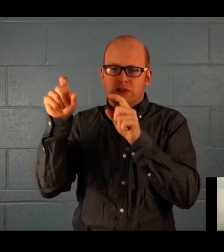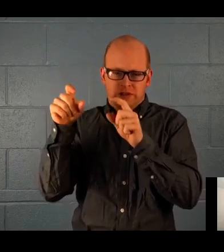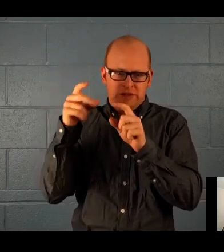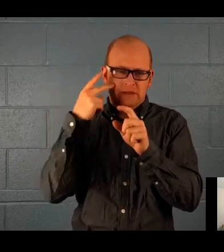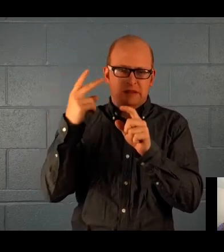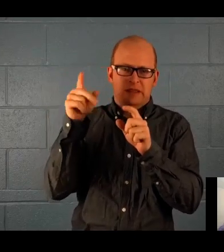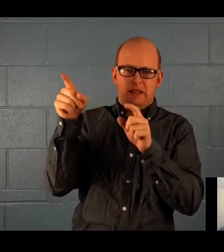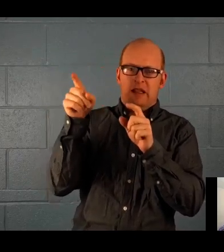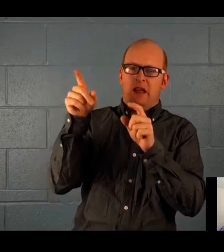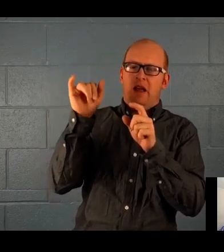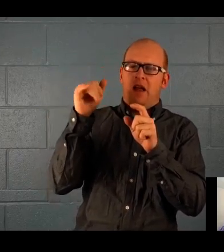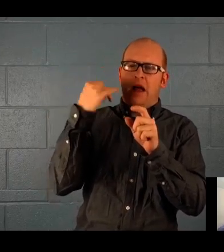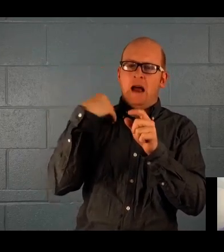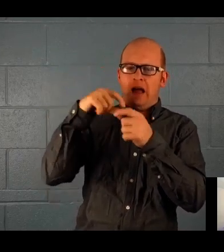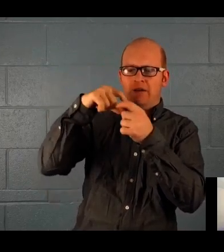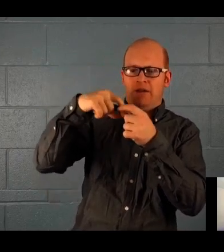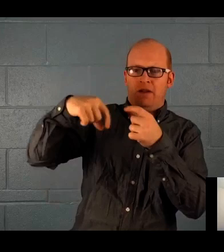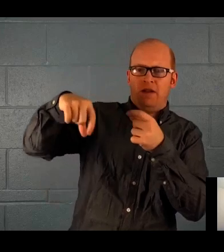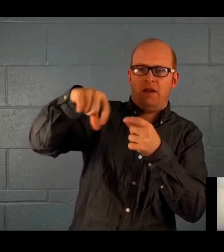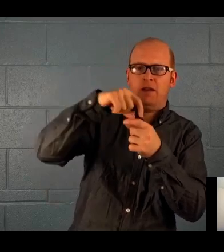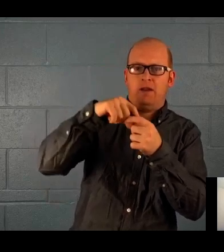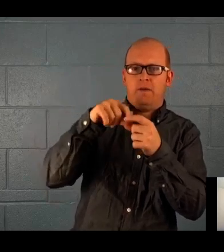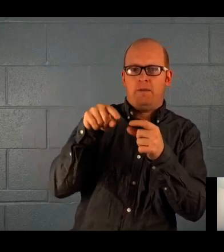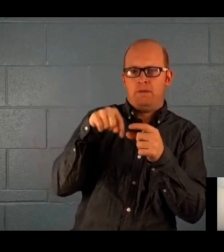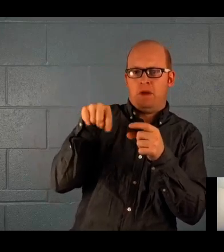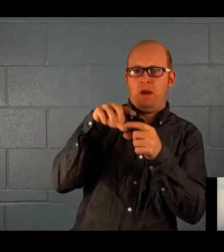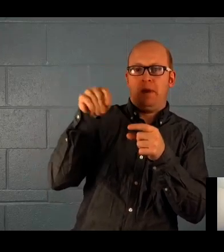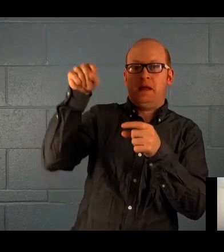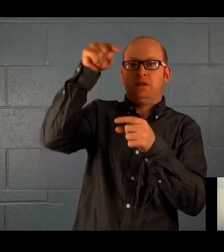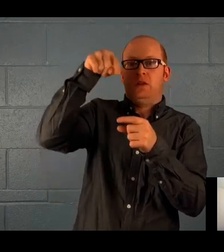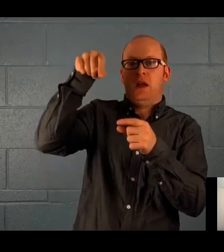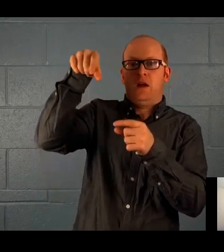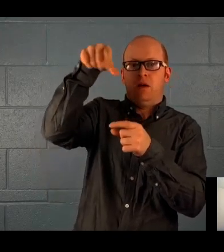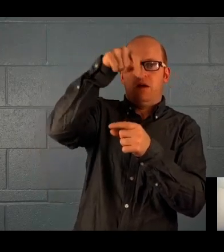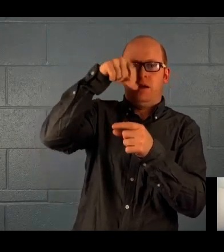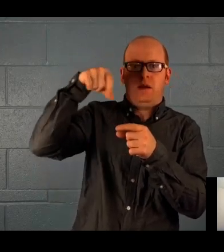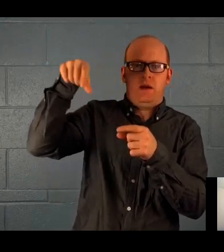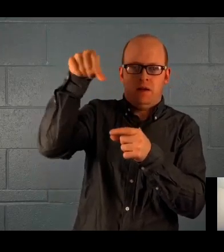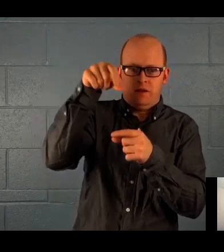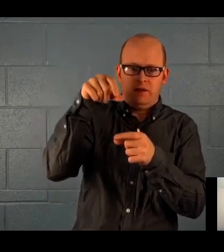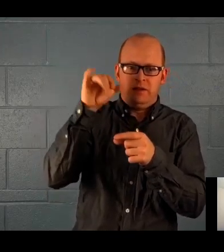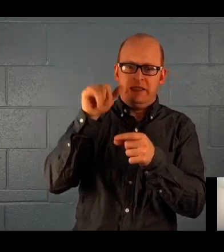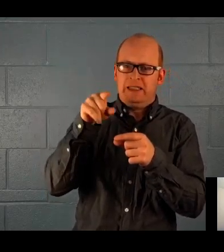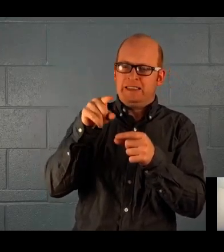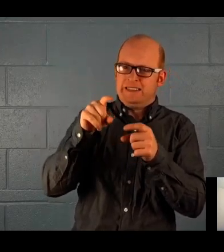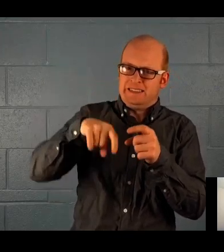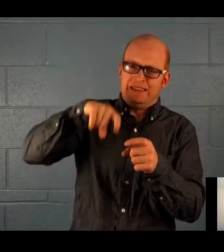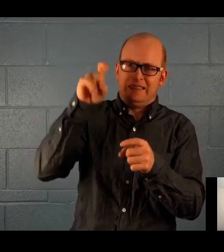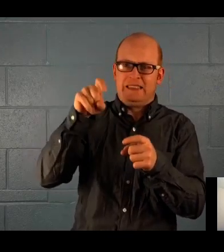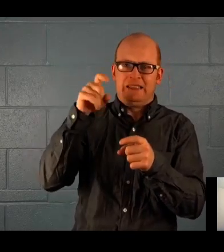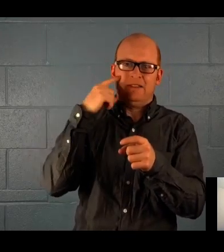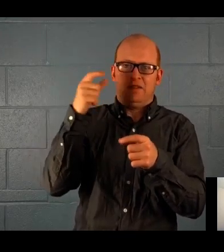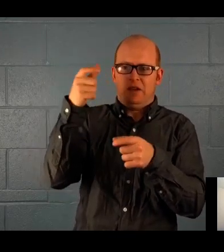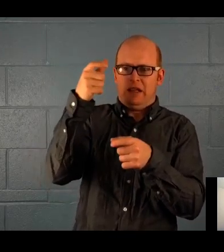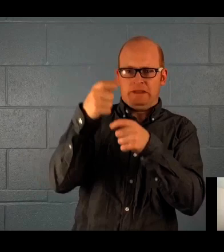and the bottom of the outer segment. It essentially forms a collar at that junction. And those are called calycal processes.